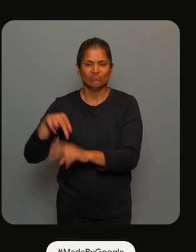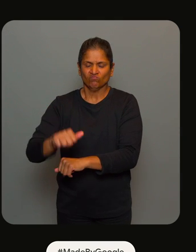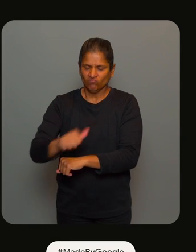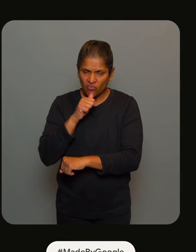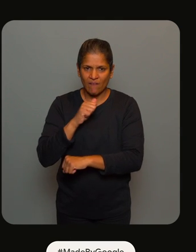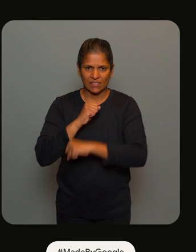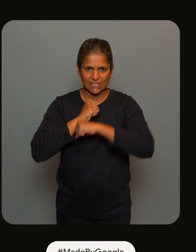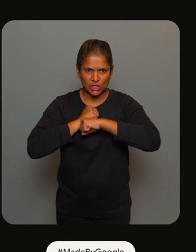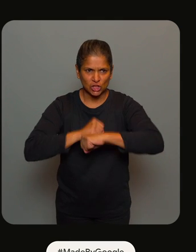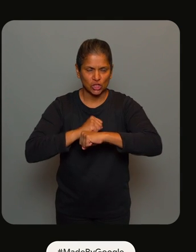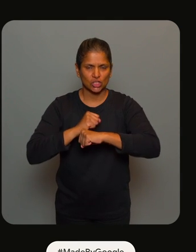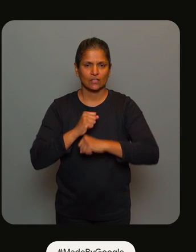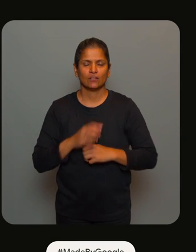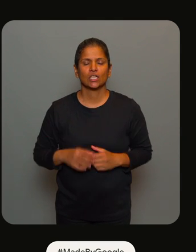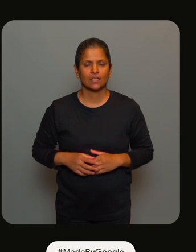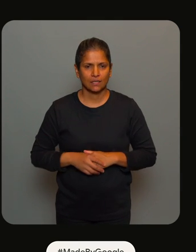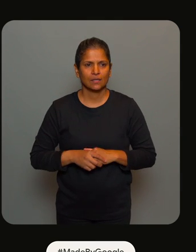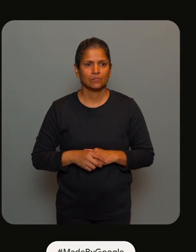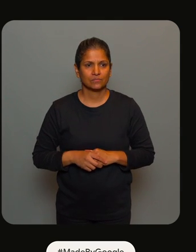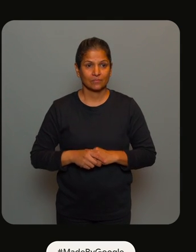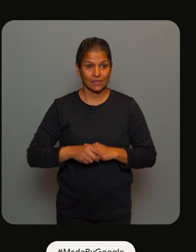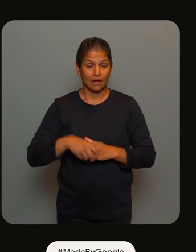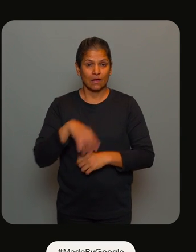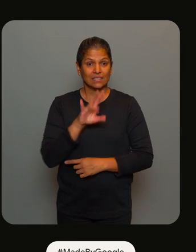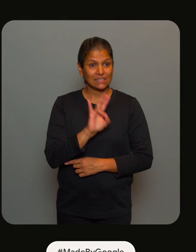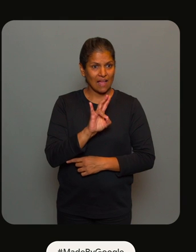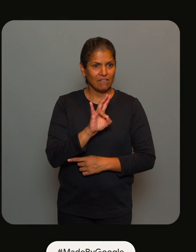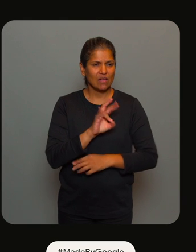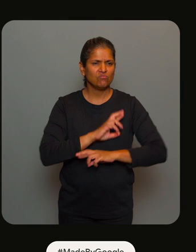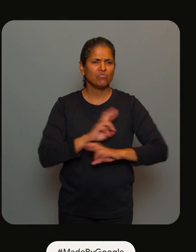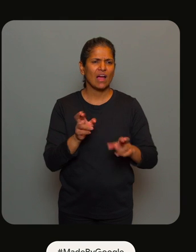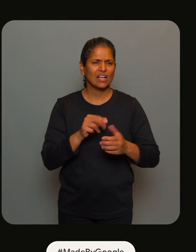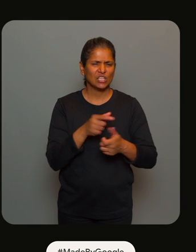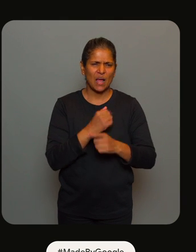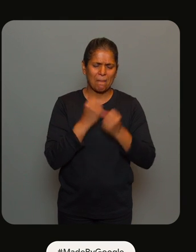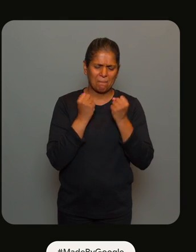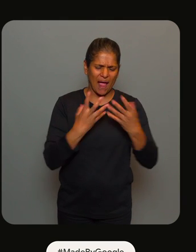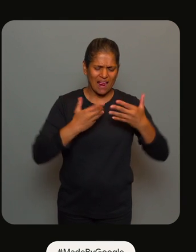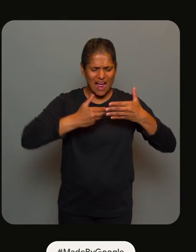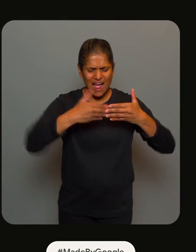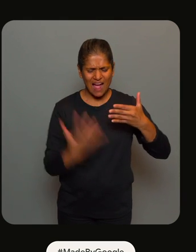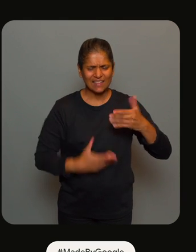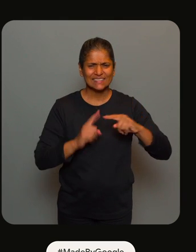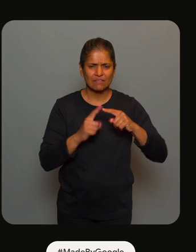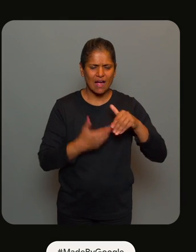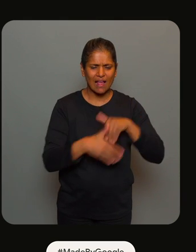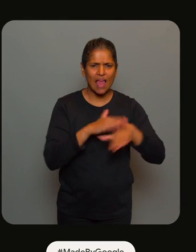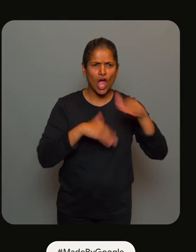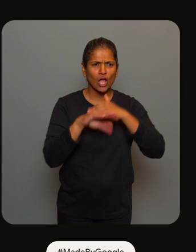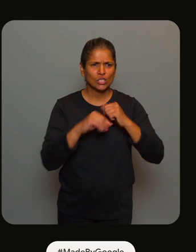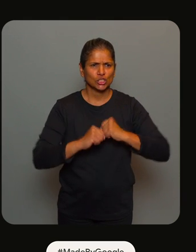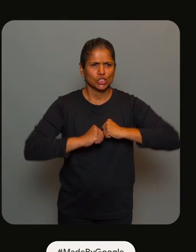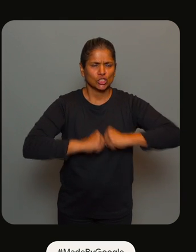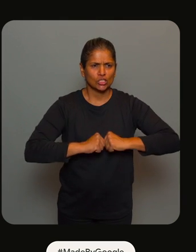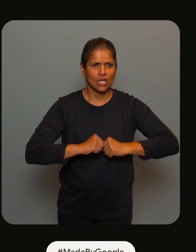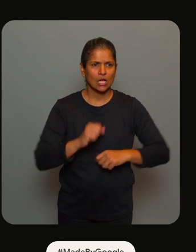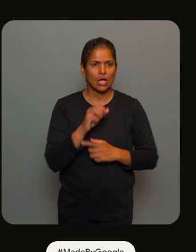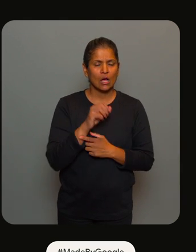Pixel 7 has multiple layers of verifiable security with our custom Google Tensor SOC, and our dedicated Titan M2 security